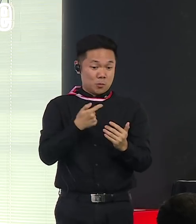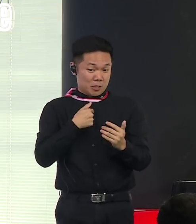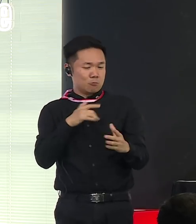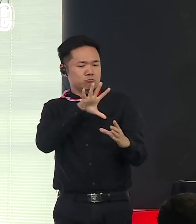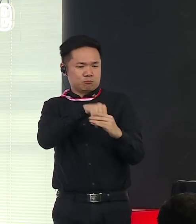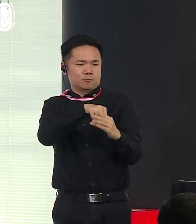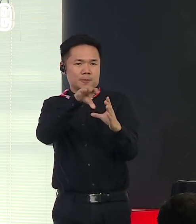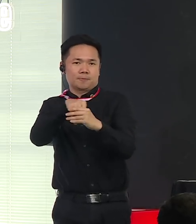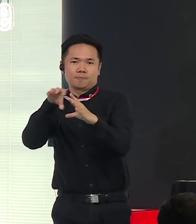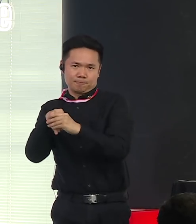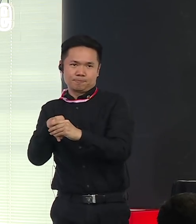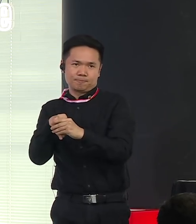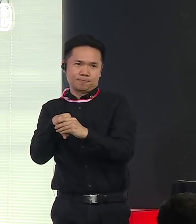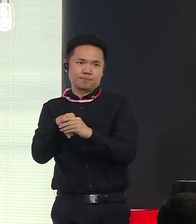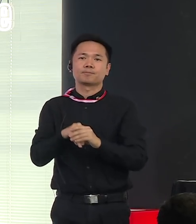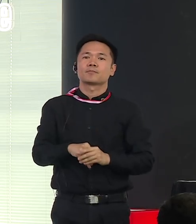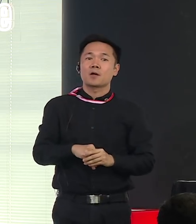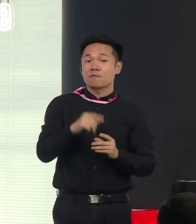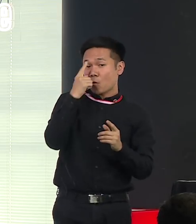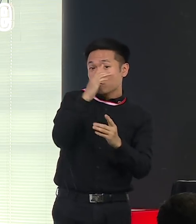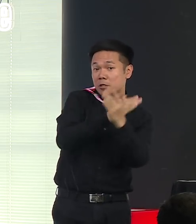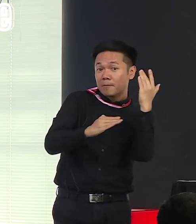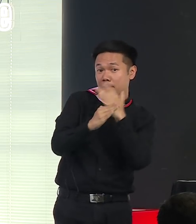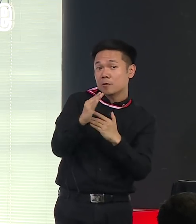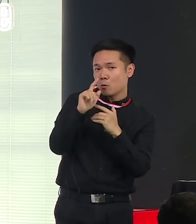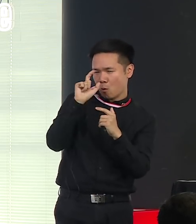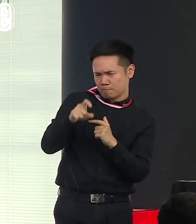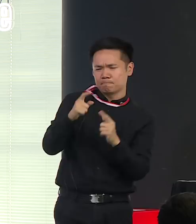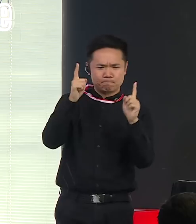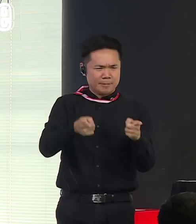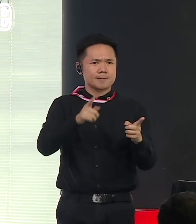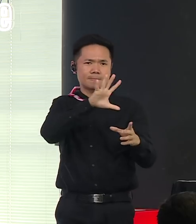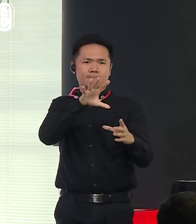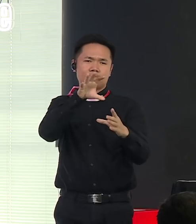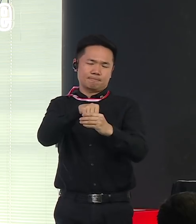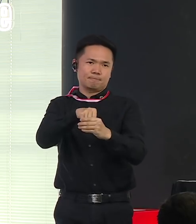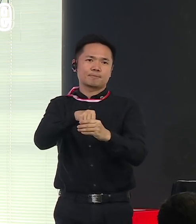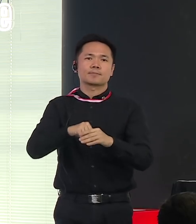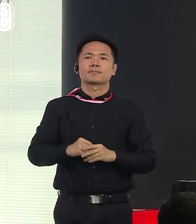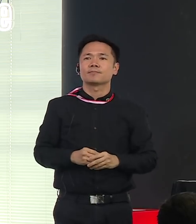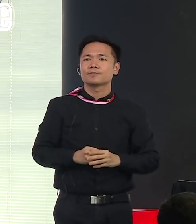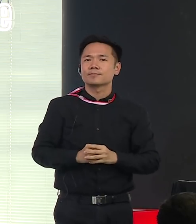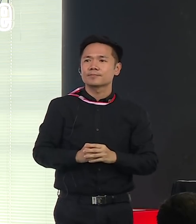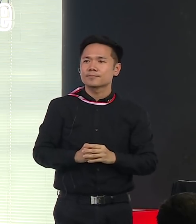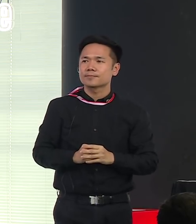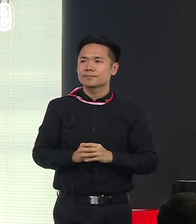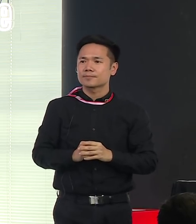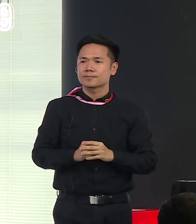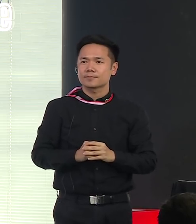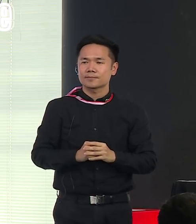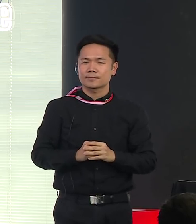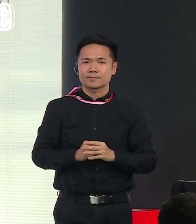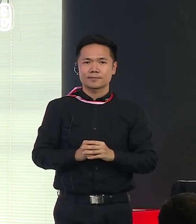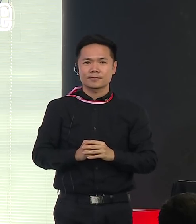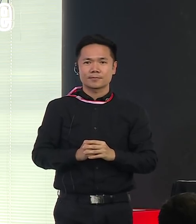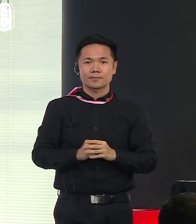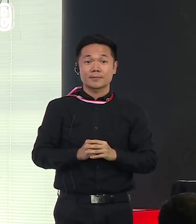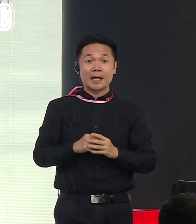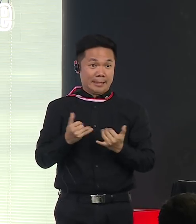view of people with disabilities. An important notion when we take on